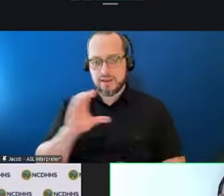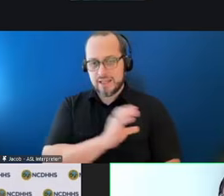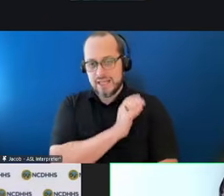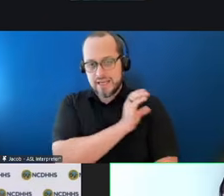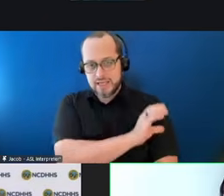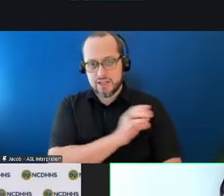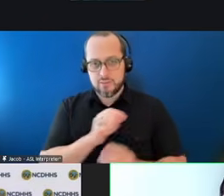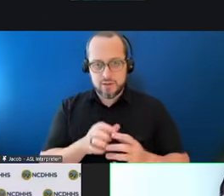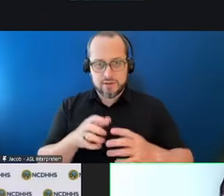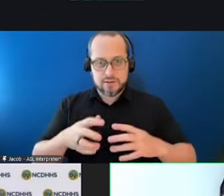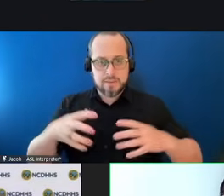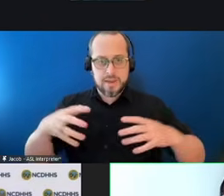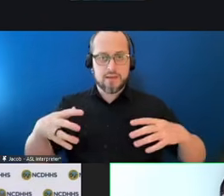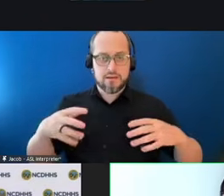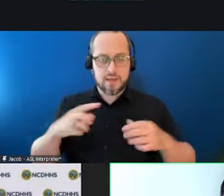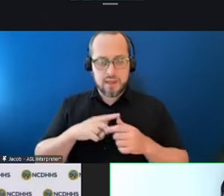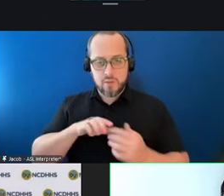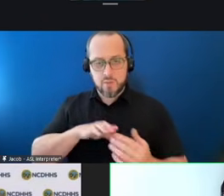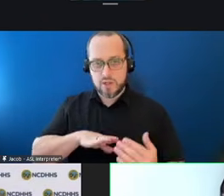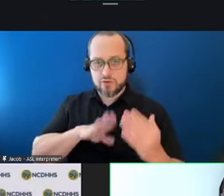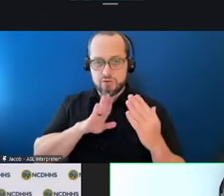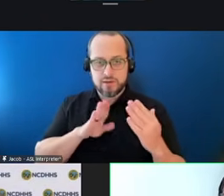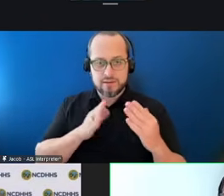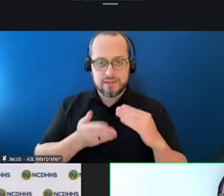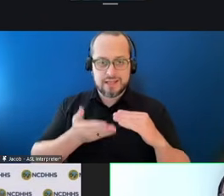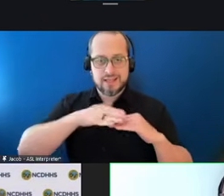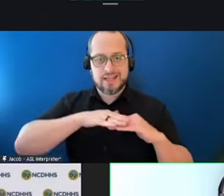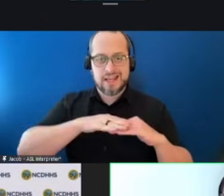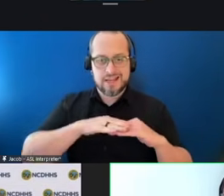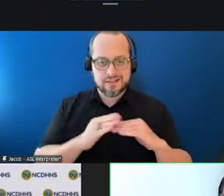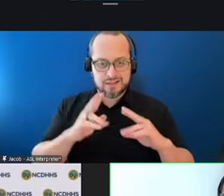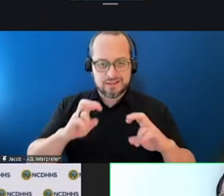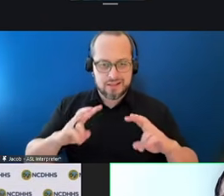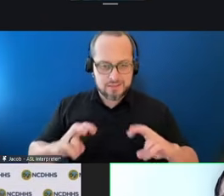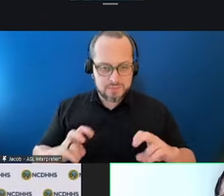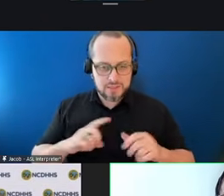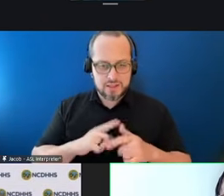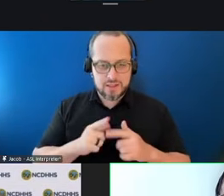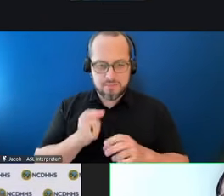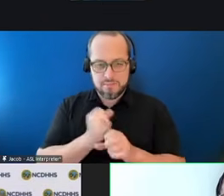that we're addressing enhanced assessments and making sure that the treatment people receive